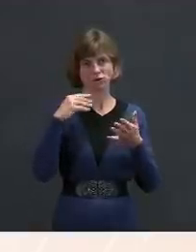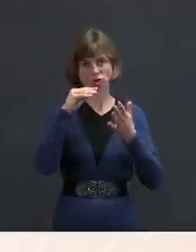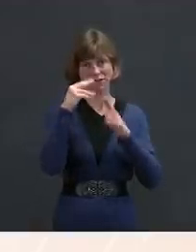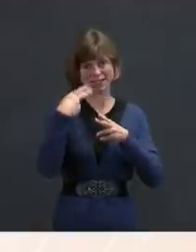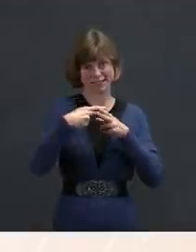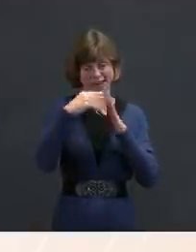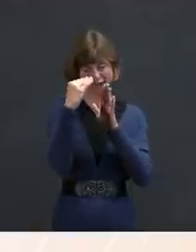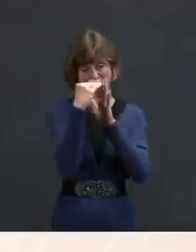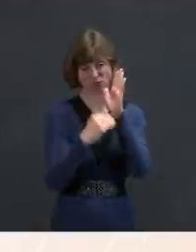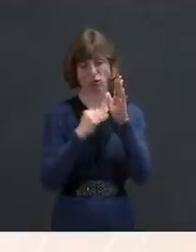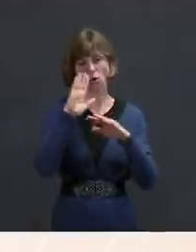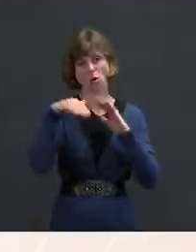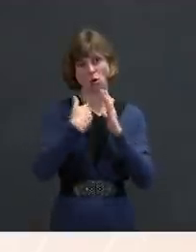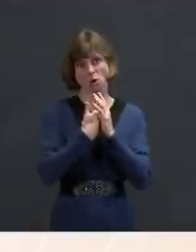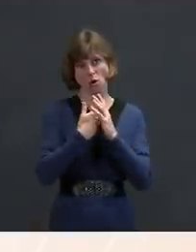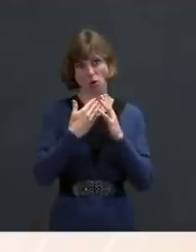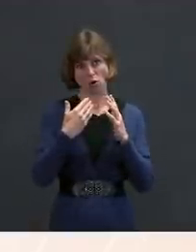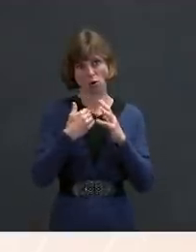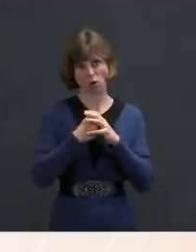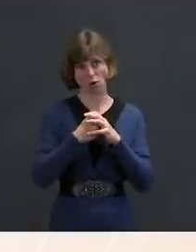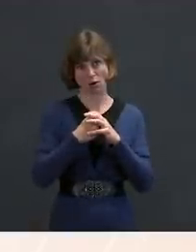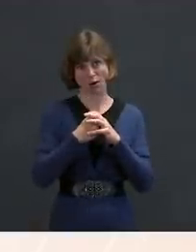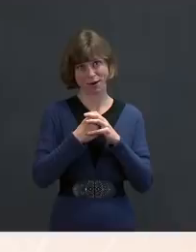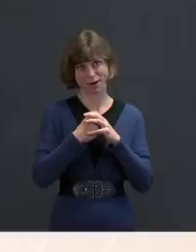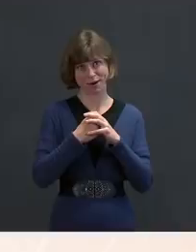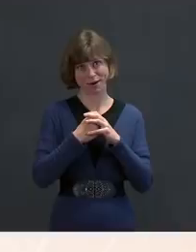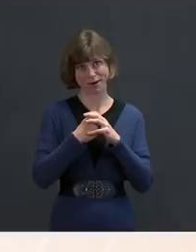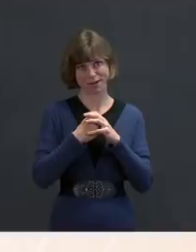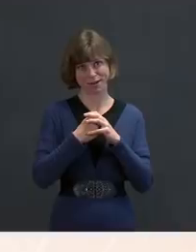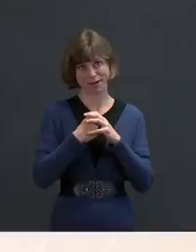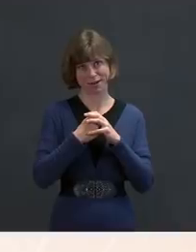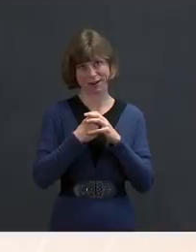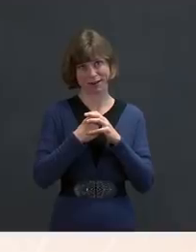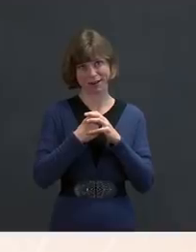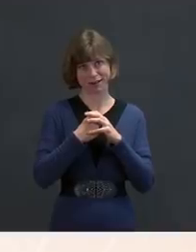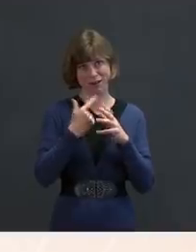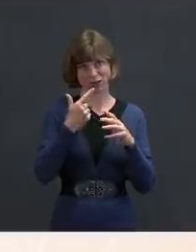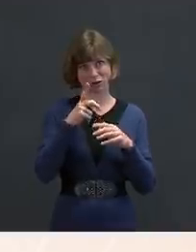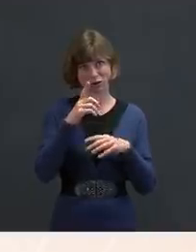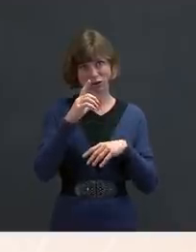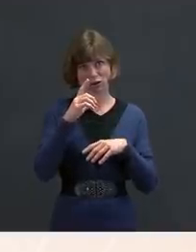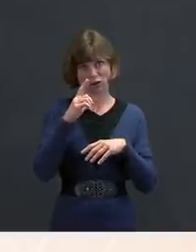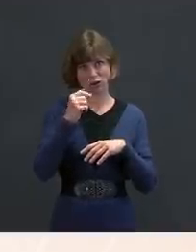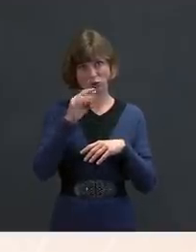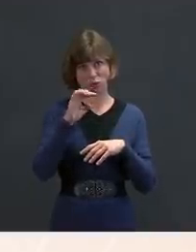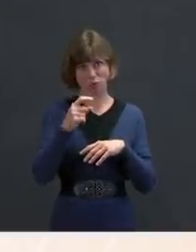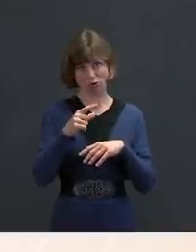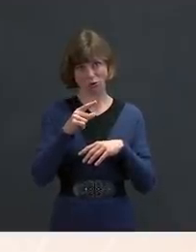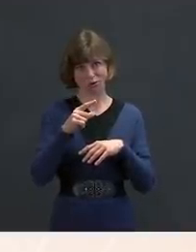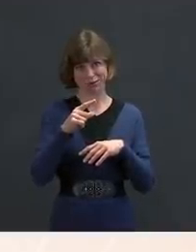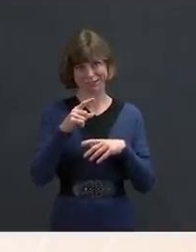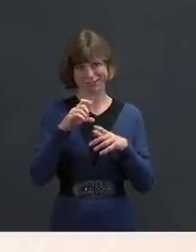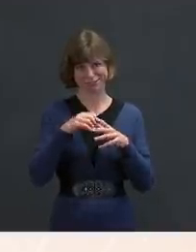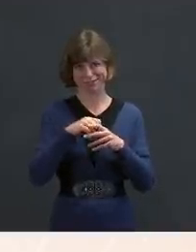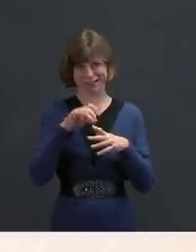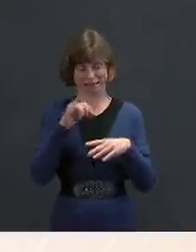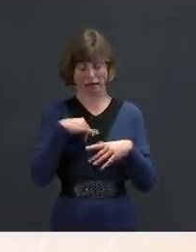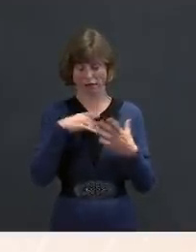Global Magnitsky des- -- Global Magnitsky designation. I don't know why that's a mouthful. We also sanctioned, under the Global Magnitsky rule,